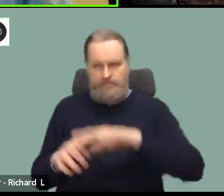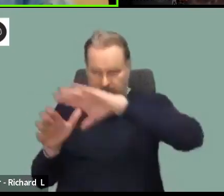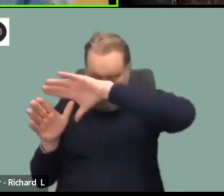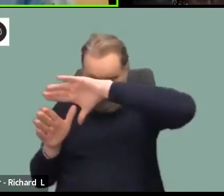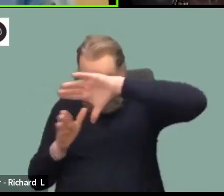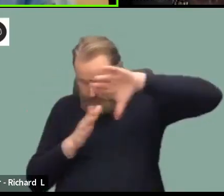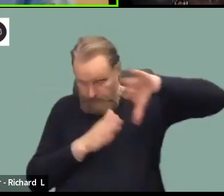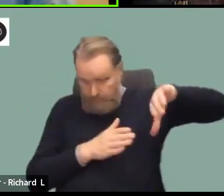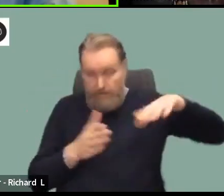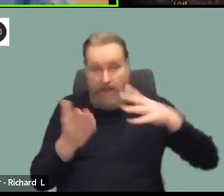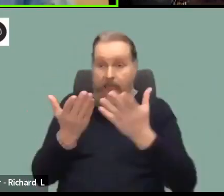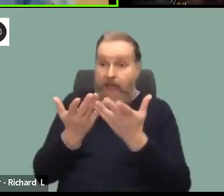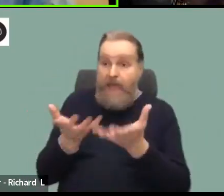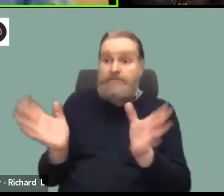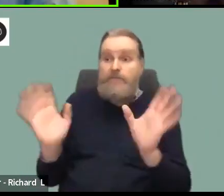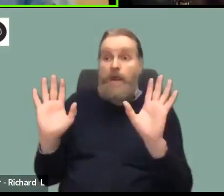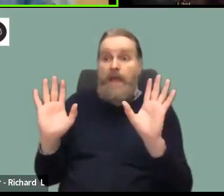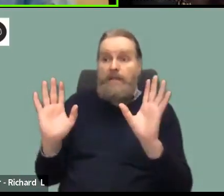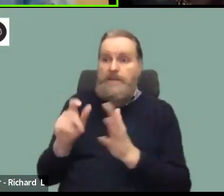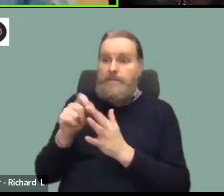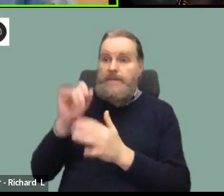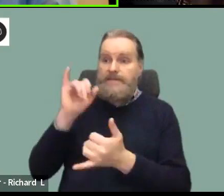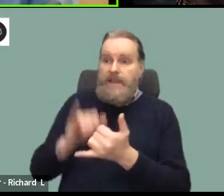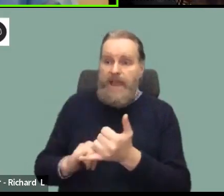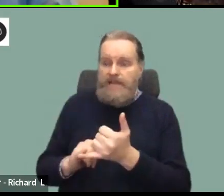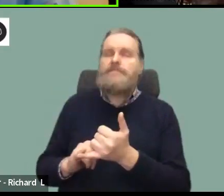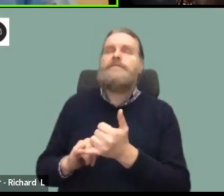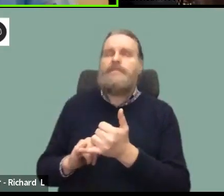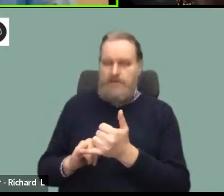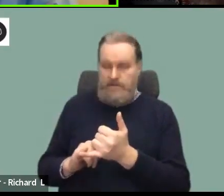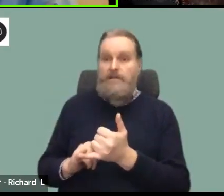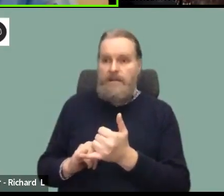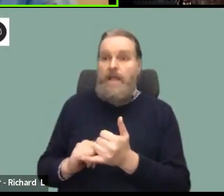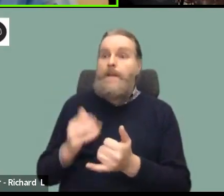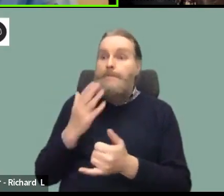For anyone else.